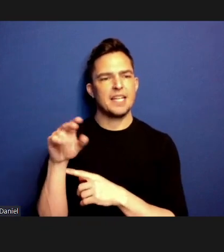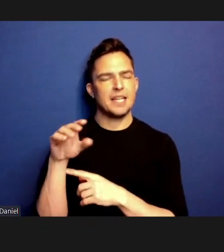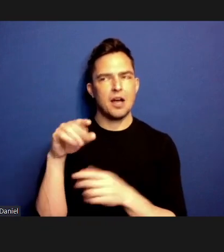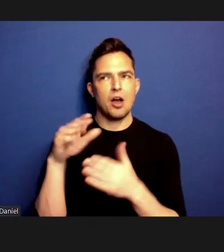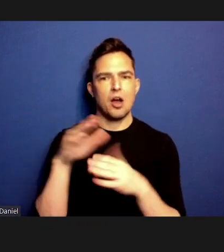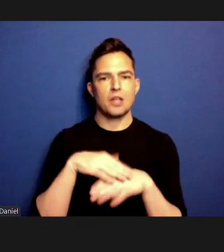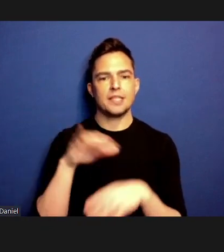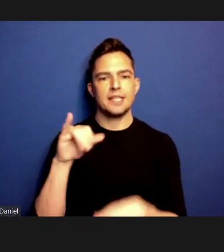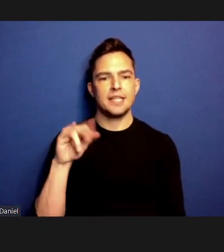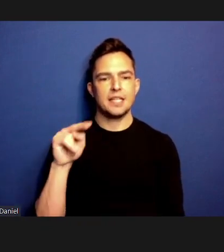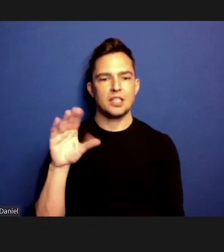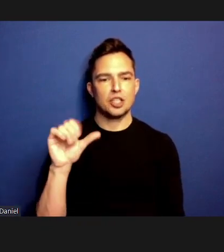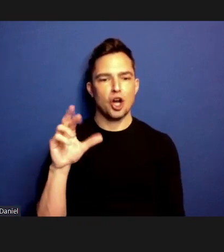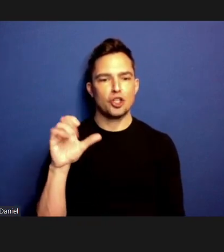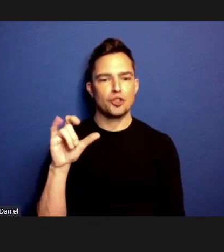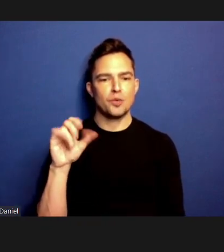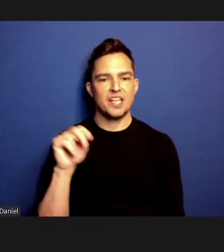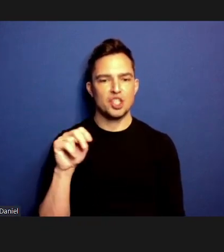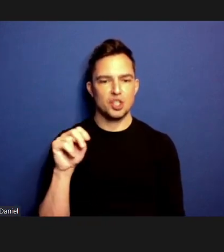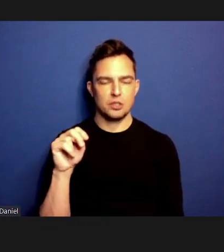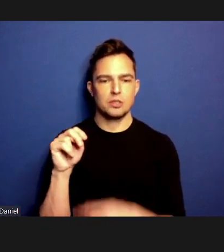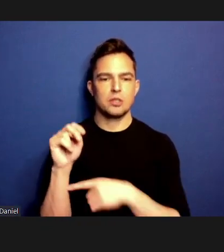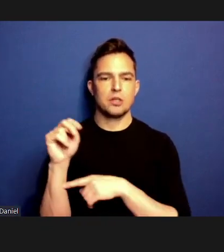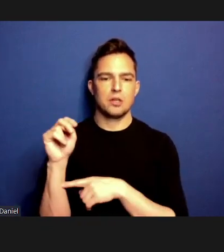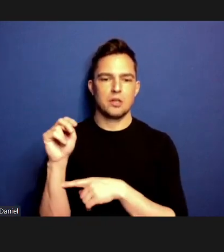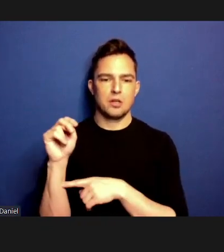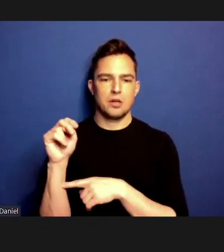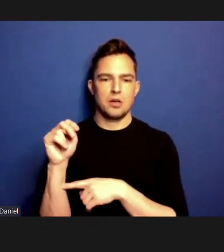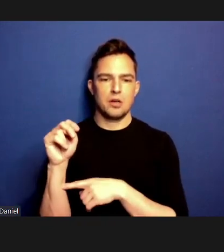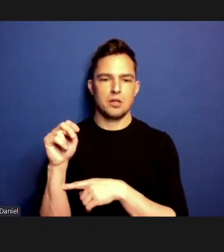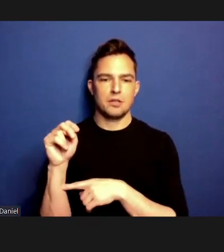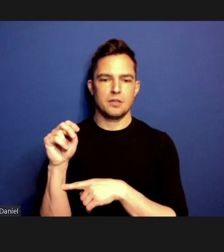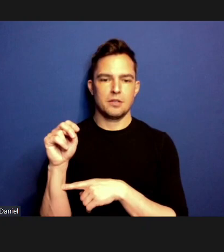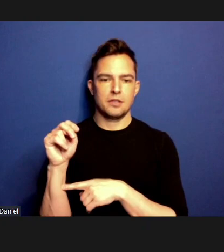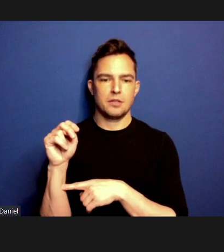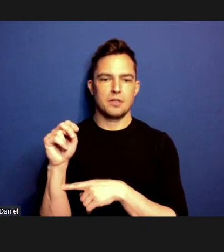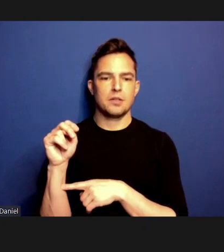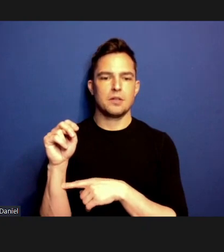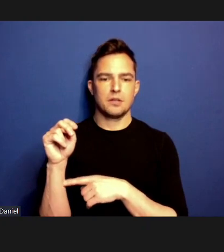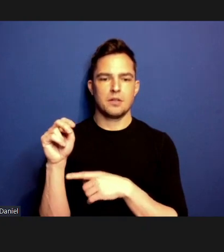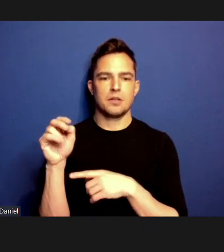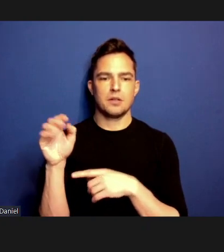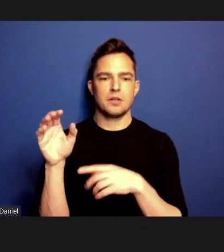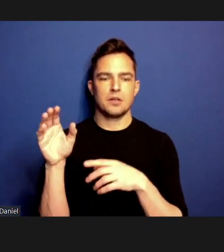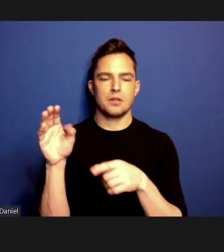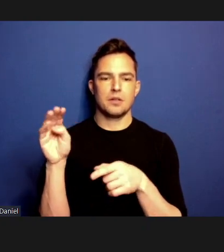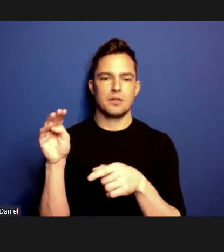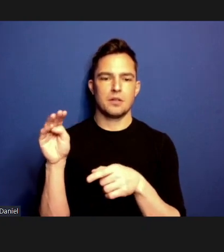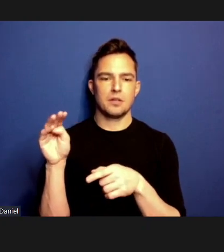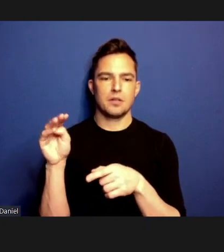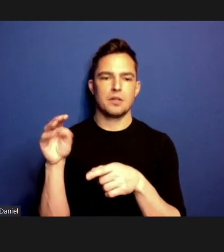the way those activists who are also educators that are also family members, that are also